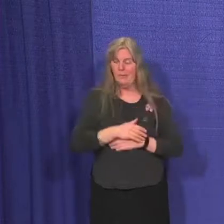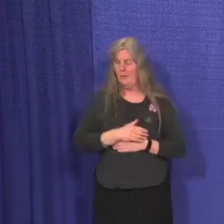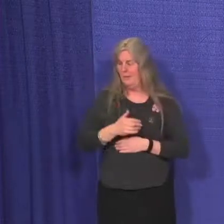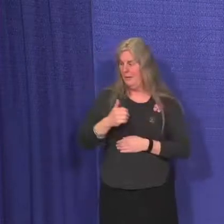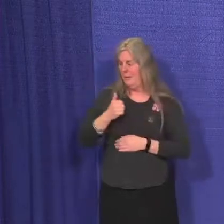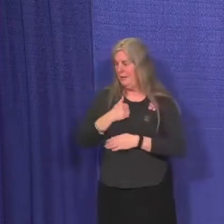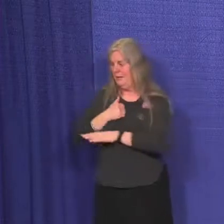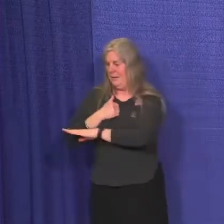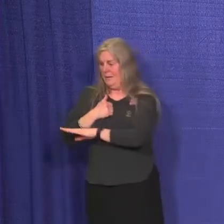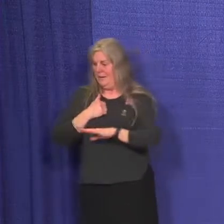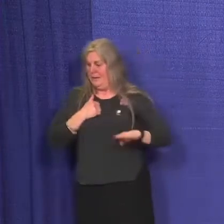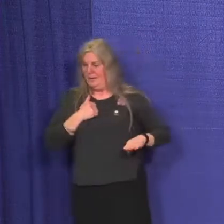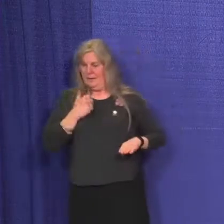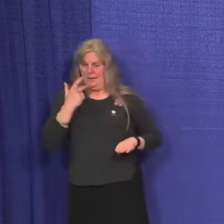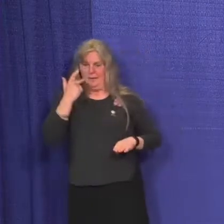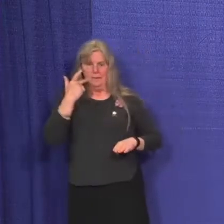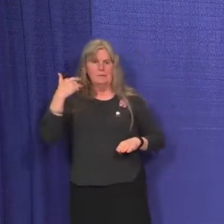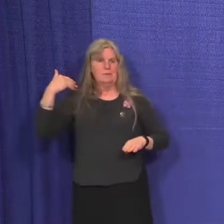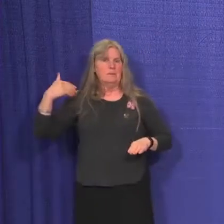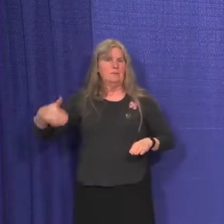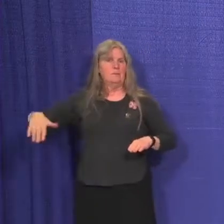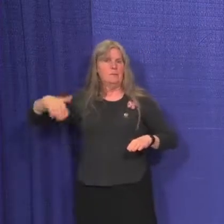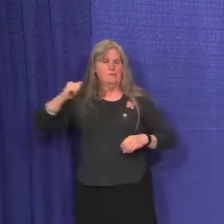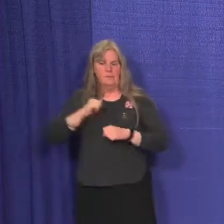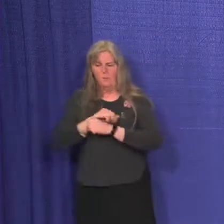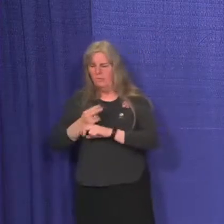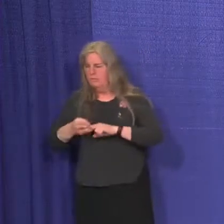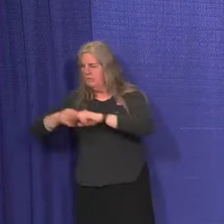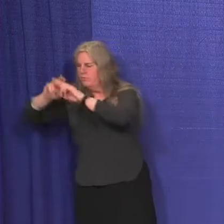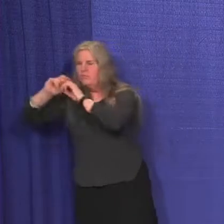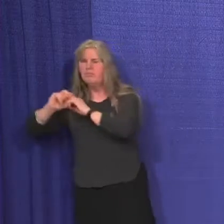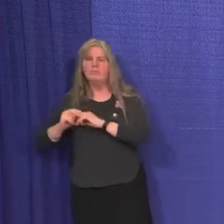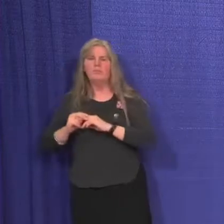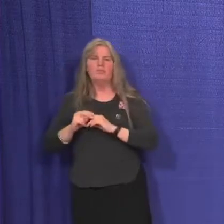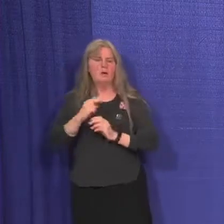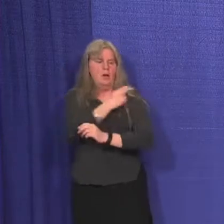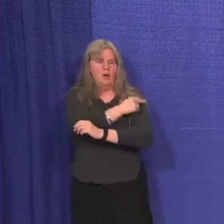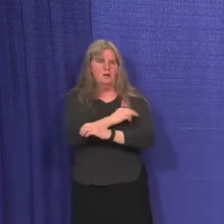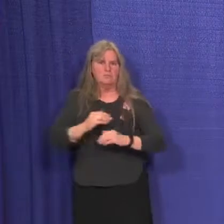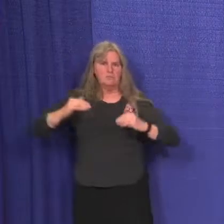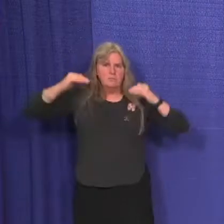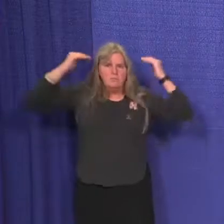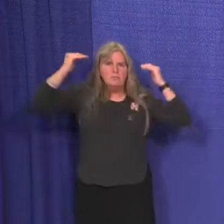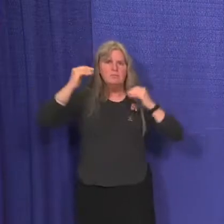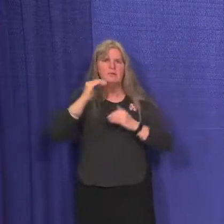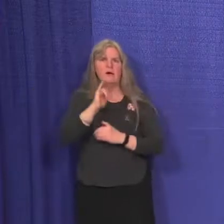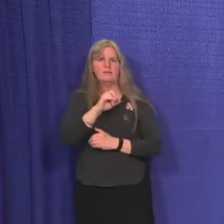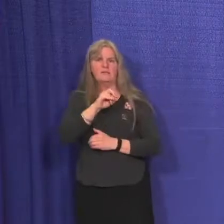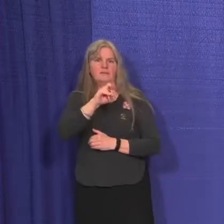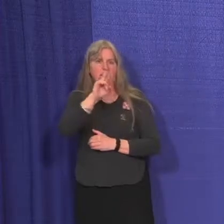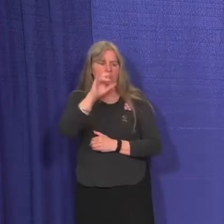cases and each person vaccinated decreases the risk of spread we